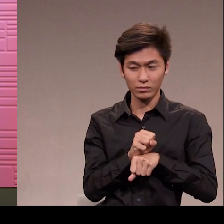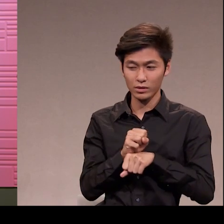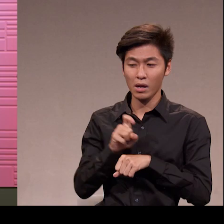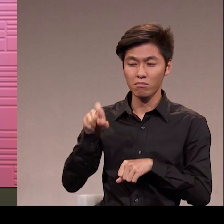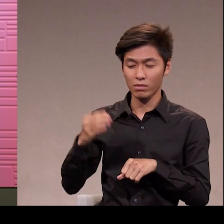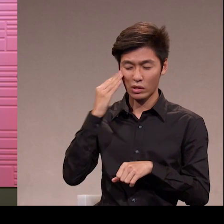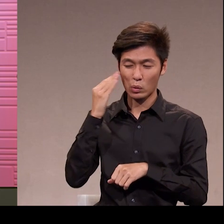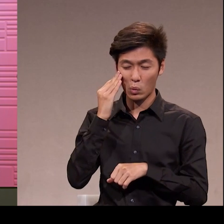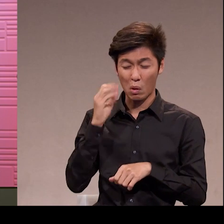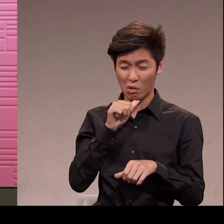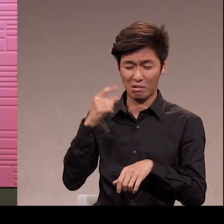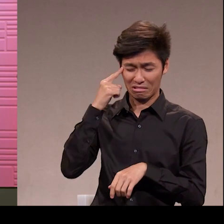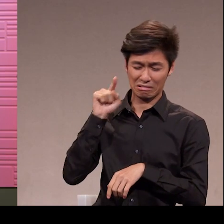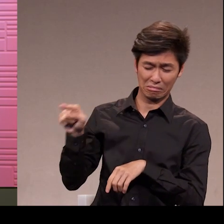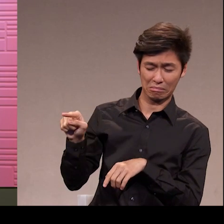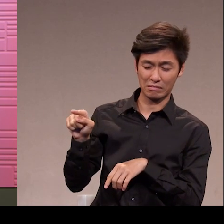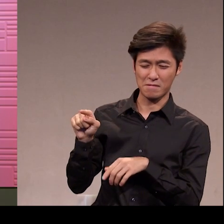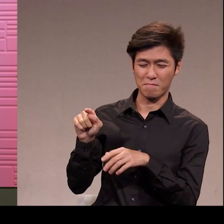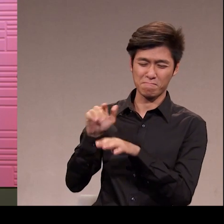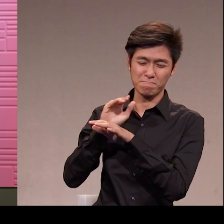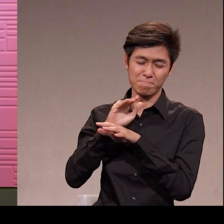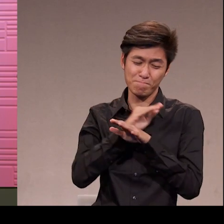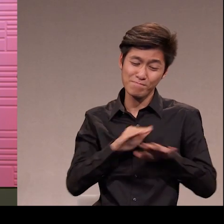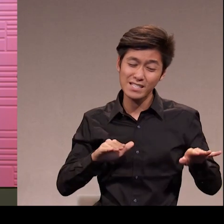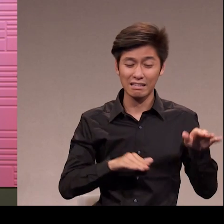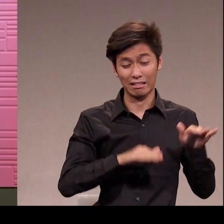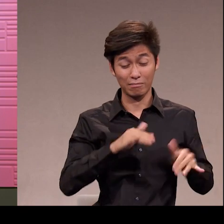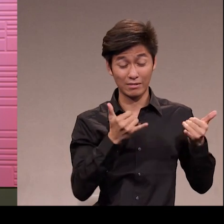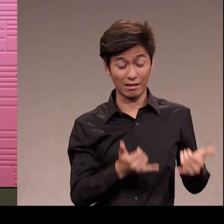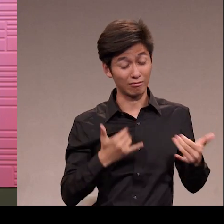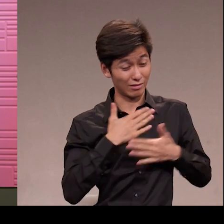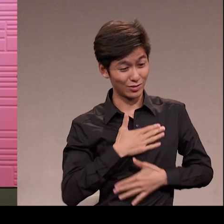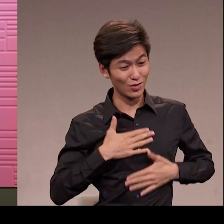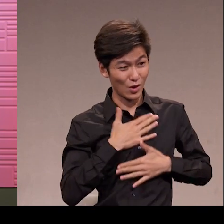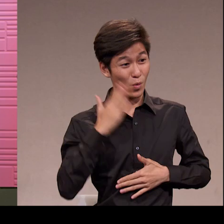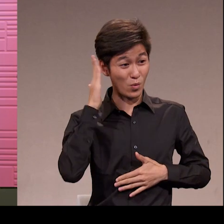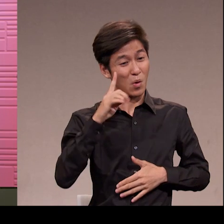We must not think that the peace and stability that we are now enjoying will be here to stay.